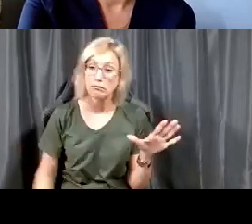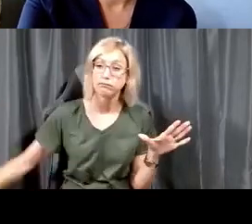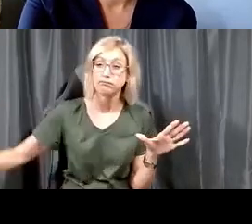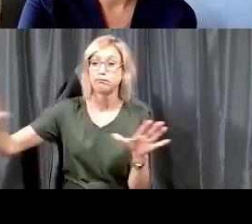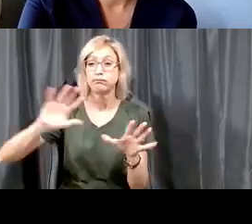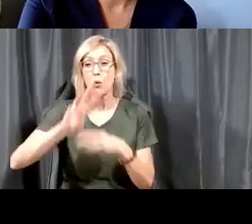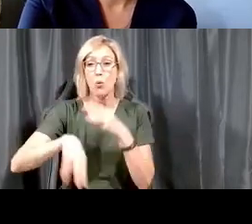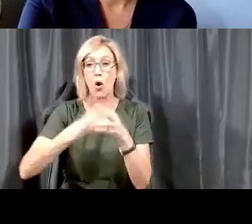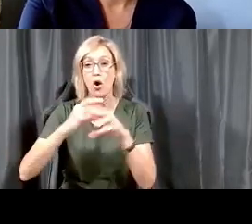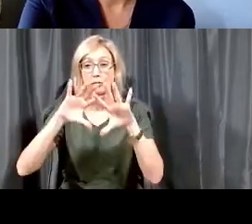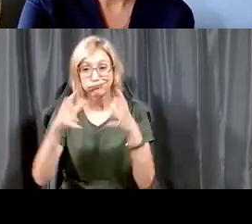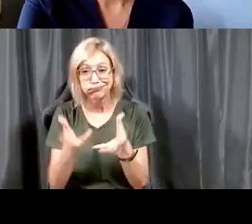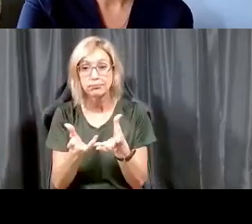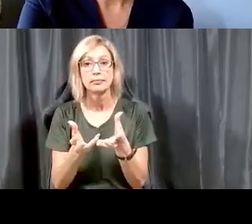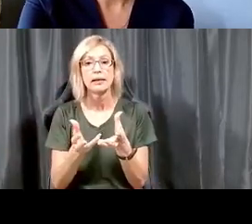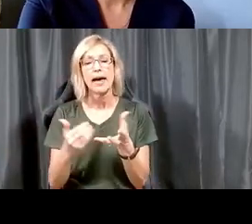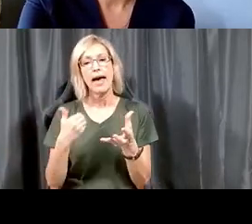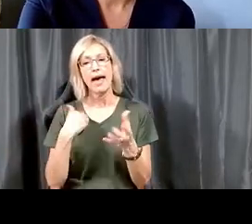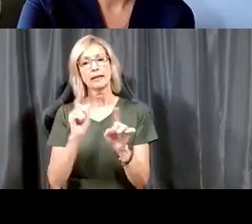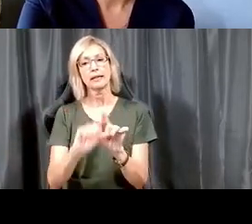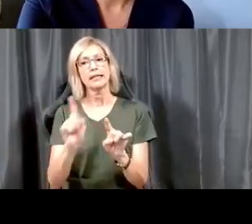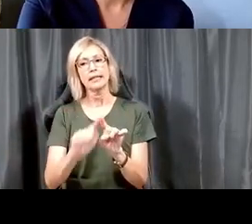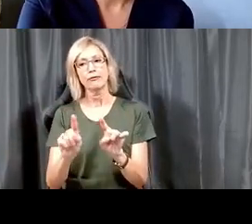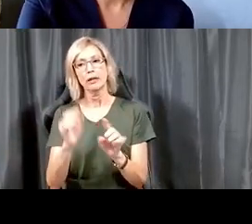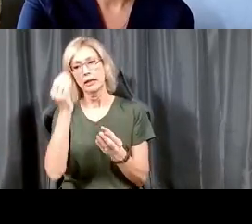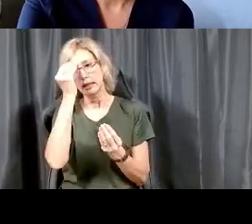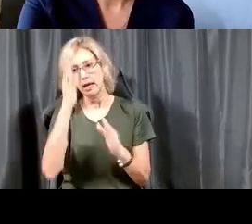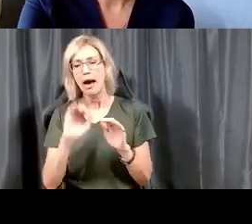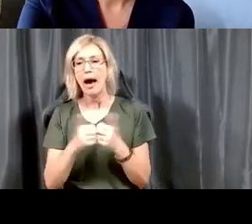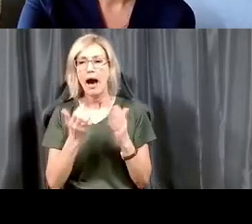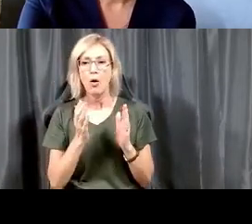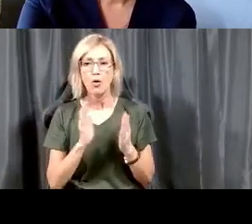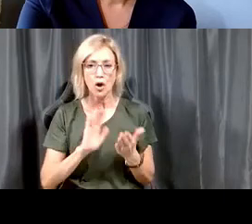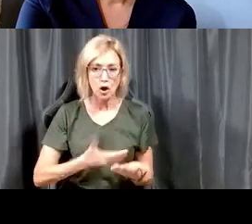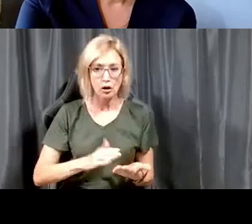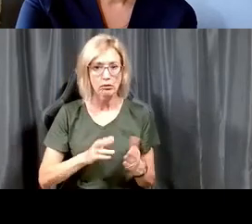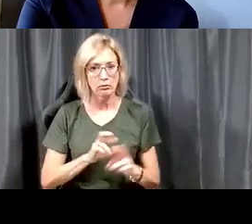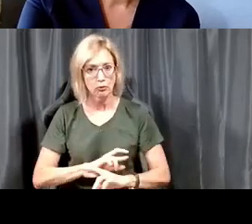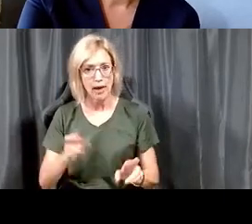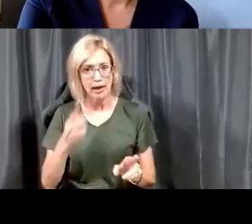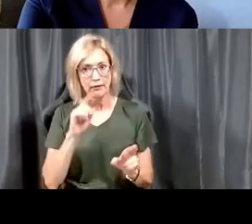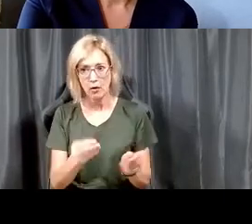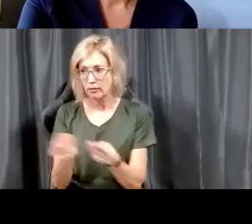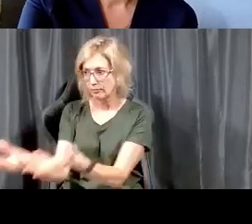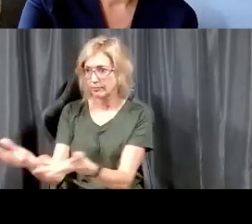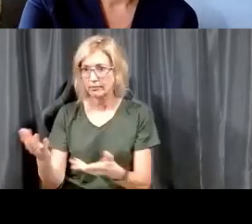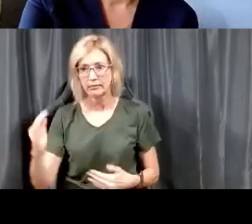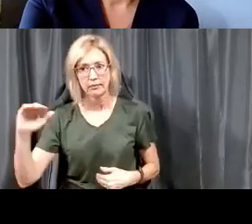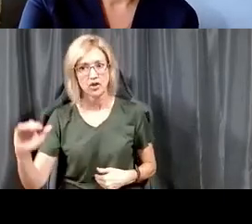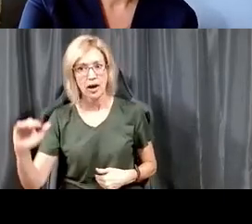It provides you the different information for how you can prepare it for a child based upon their age,